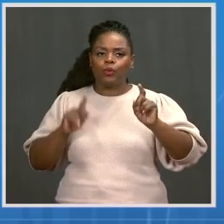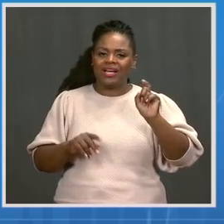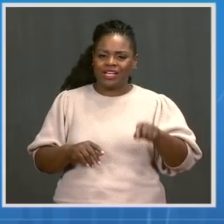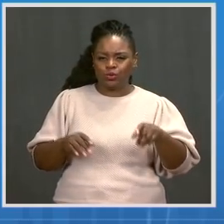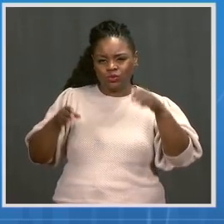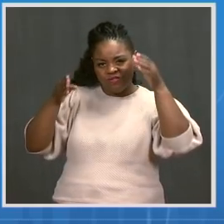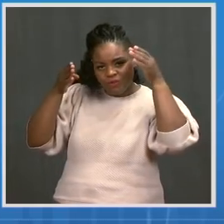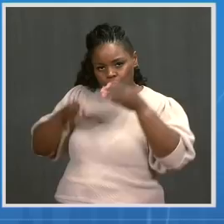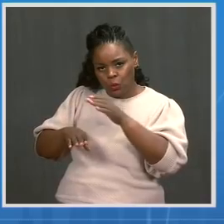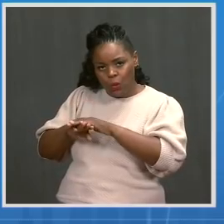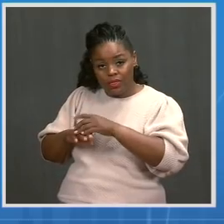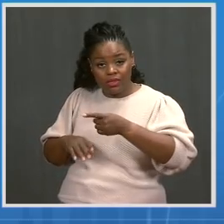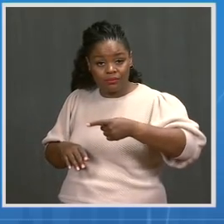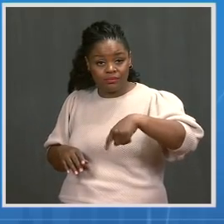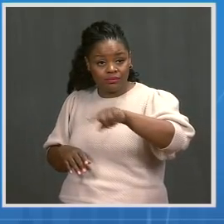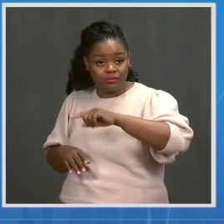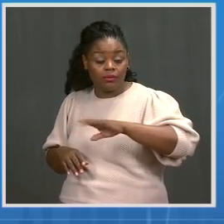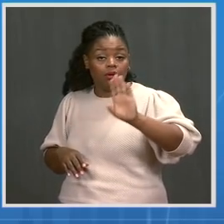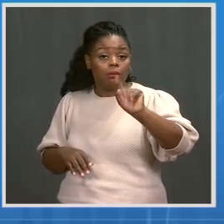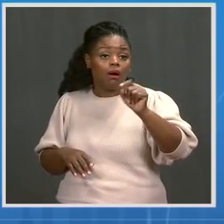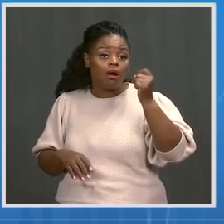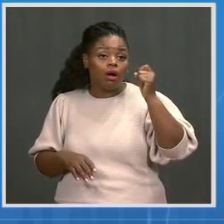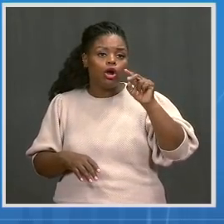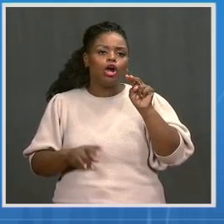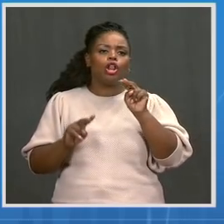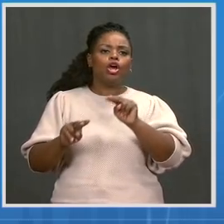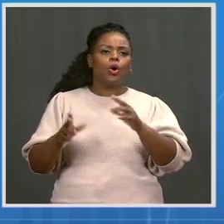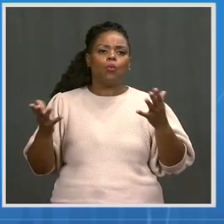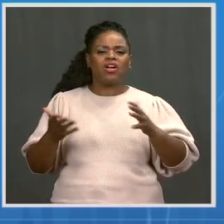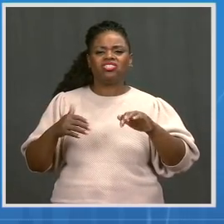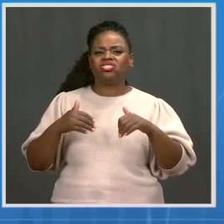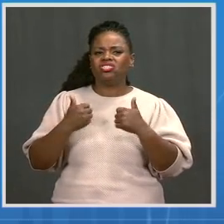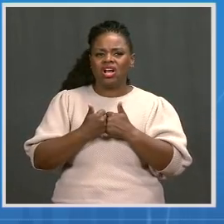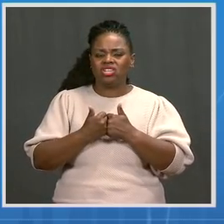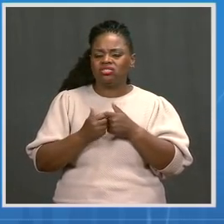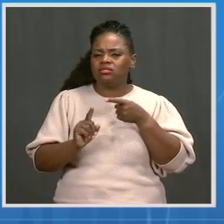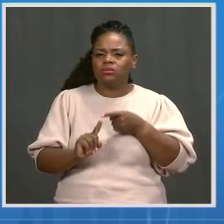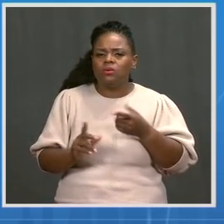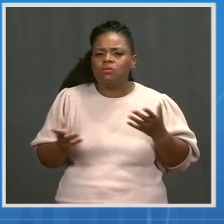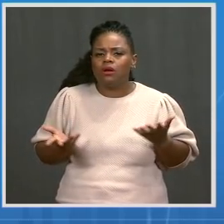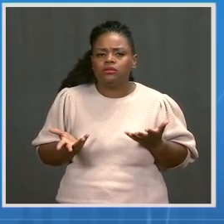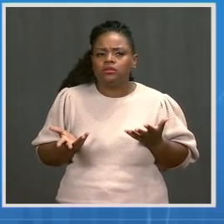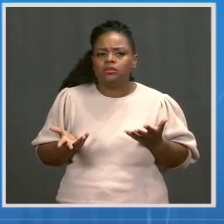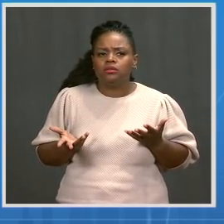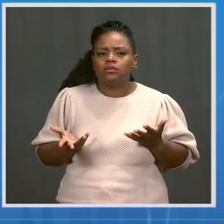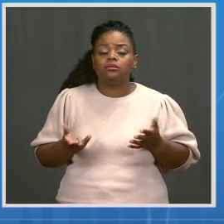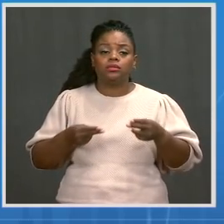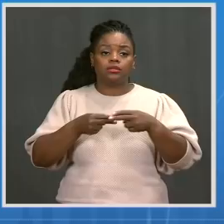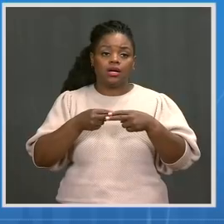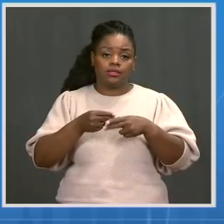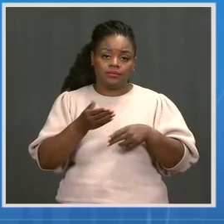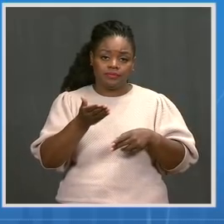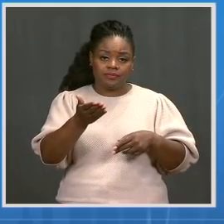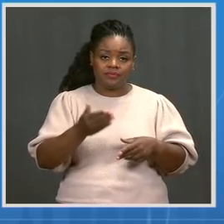But let's take a look at what the challenge is. Next slide. If you look at the growing threat